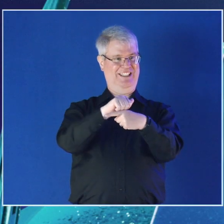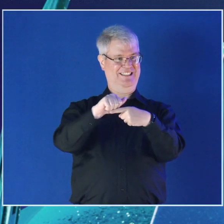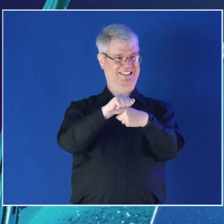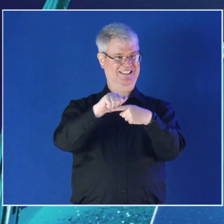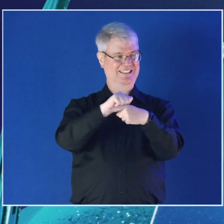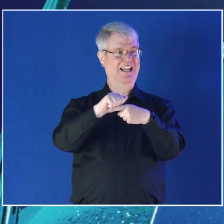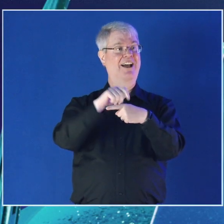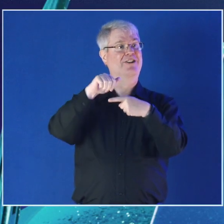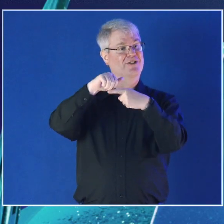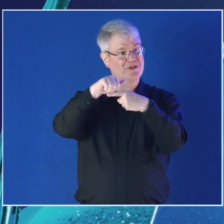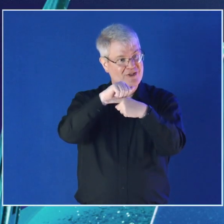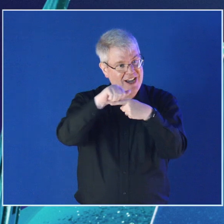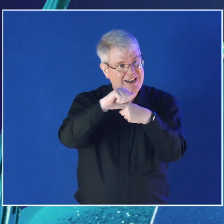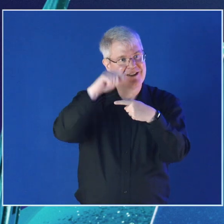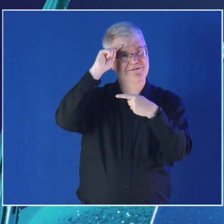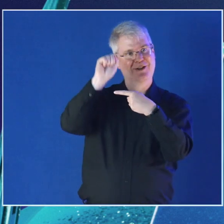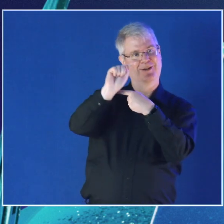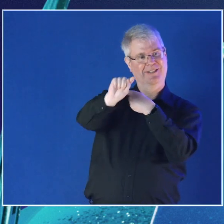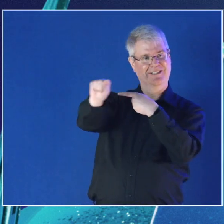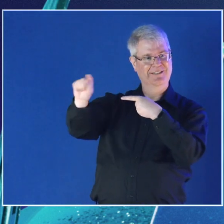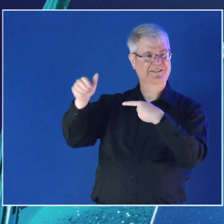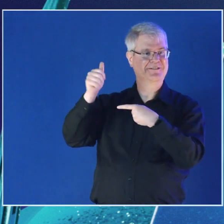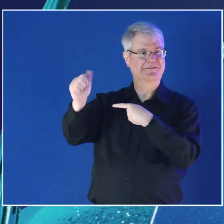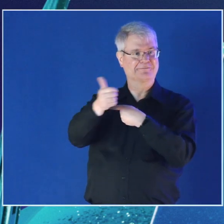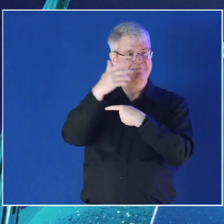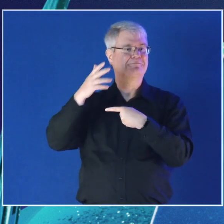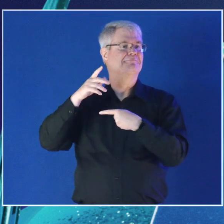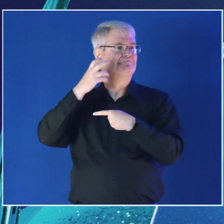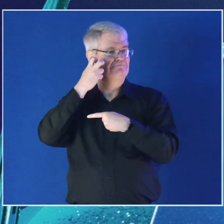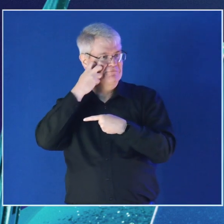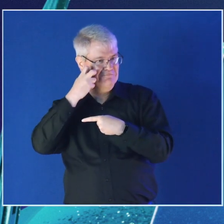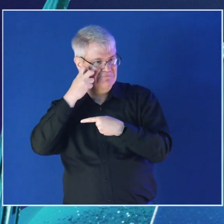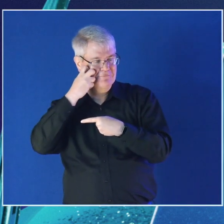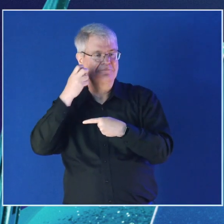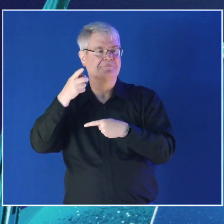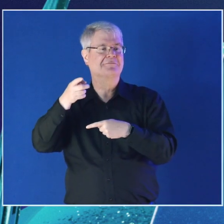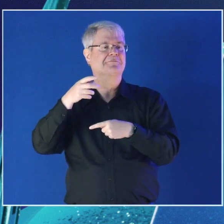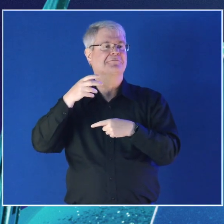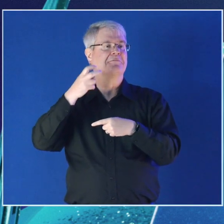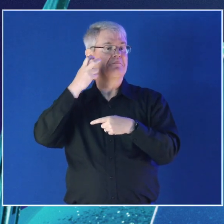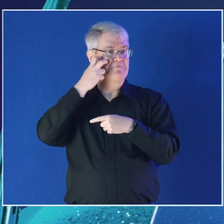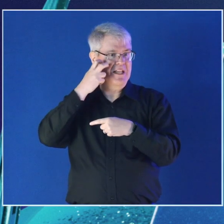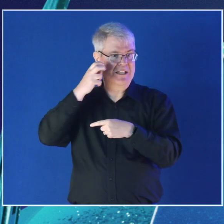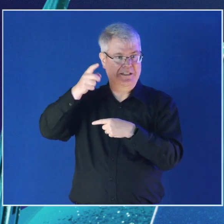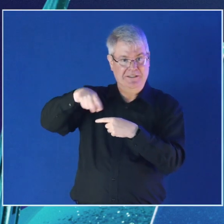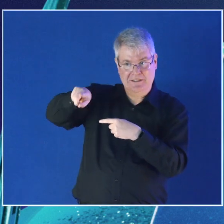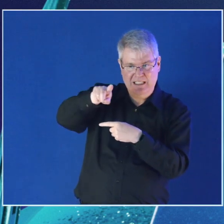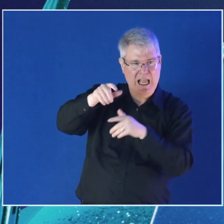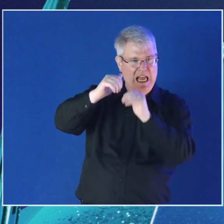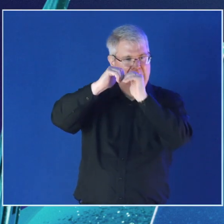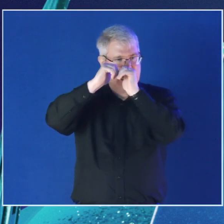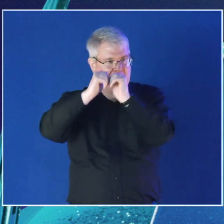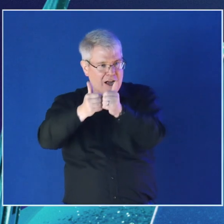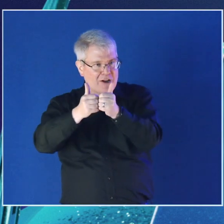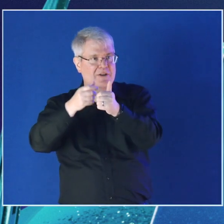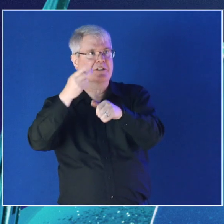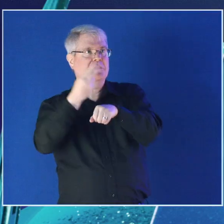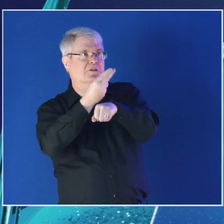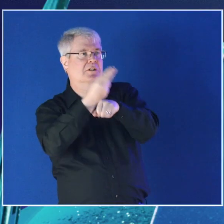Now, this is a training course designed by blind users for blind users. We're super excited about that.